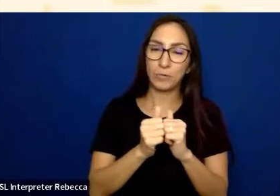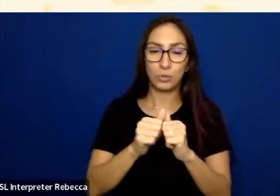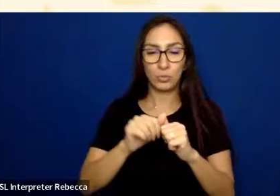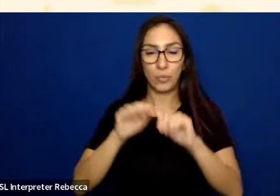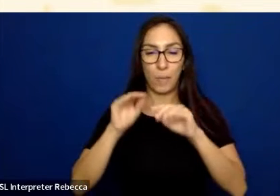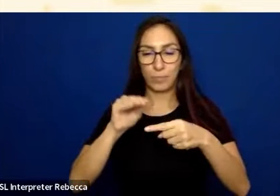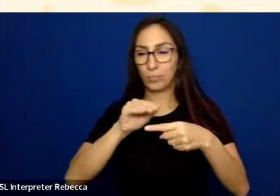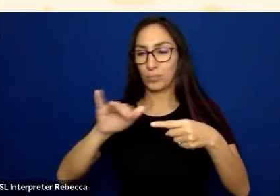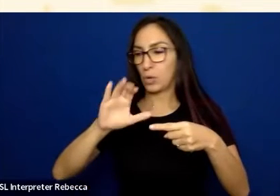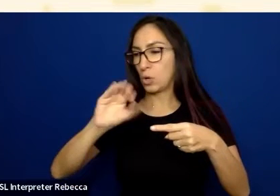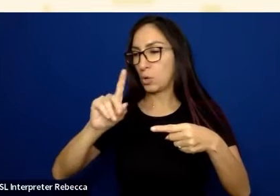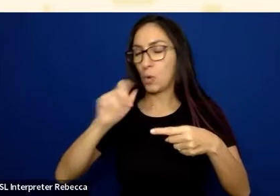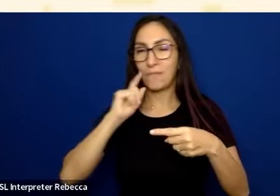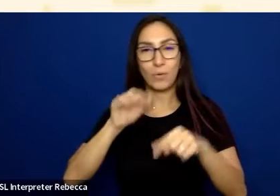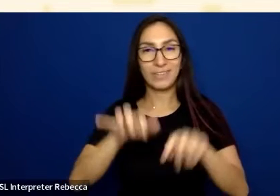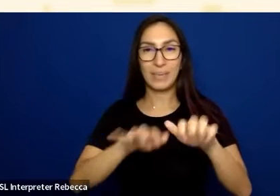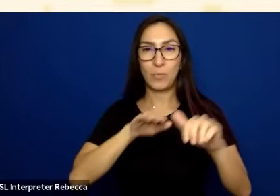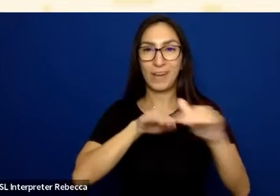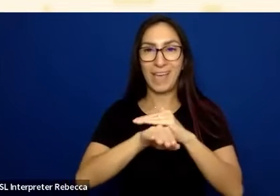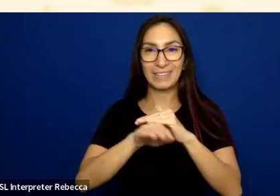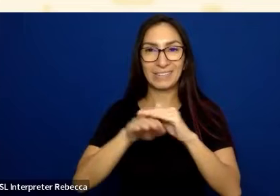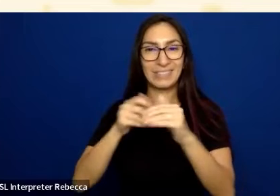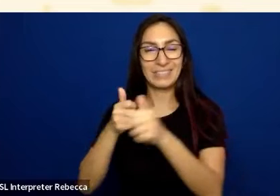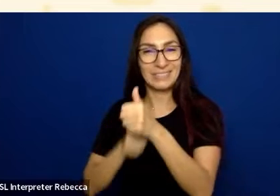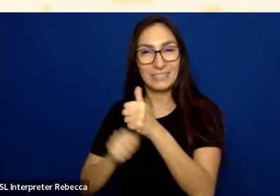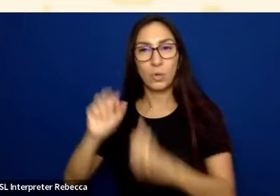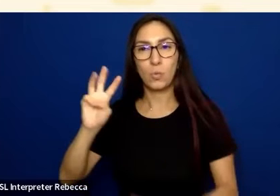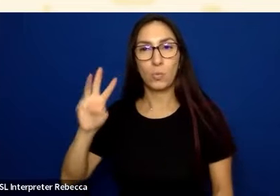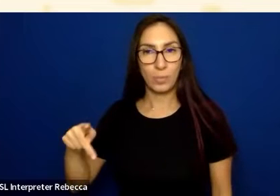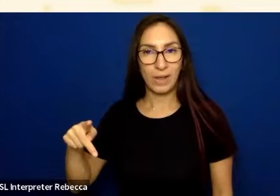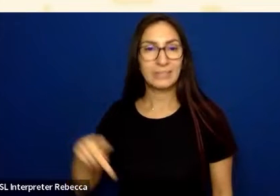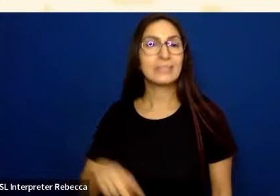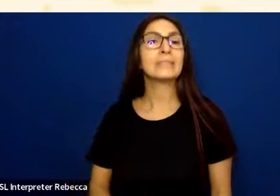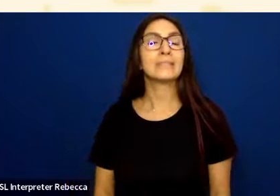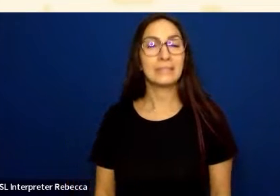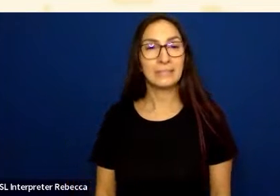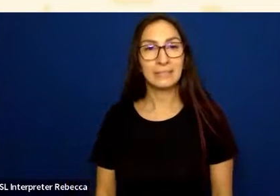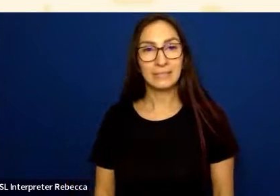What are we going to cover here? We're going to talk about, What is the importance